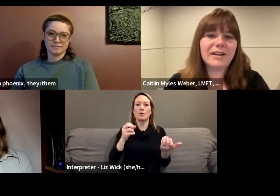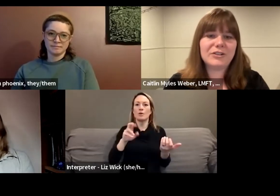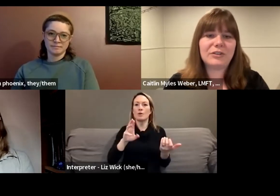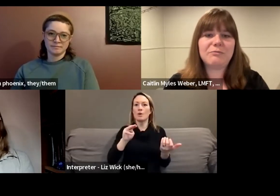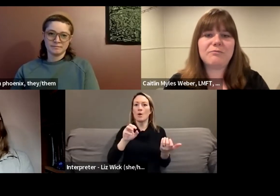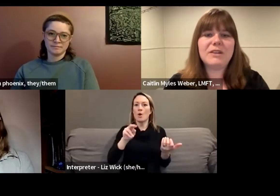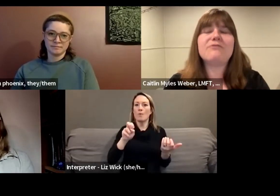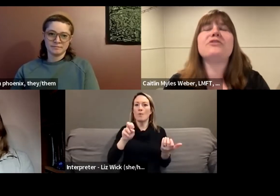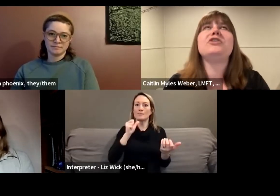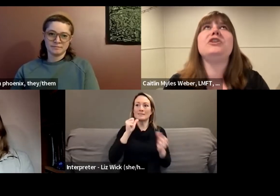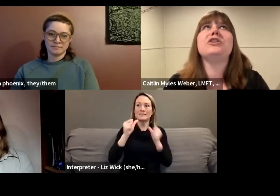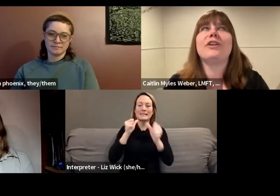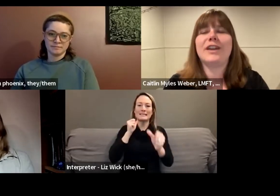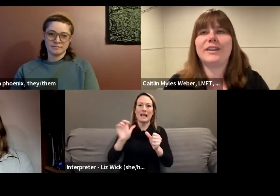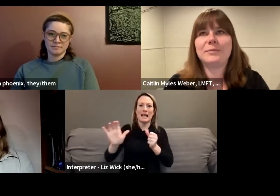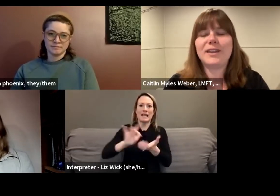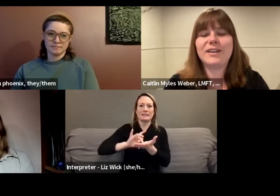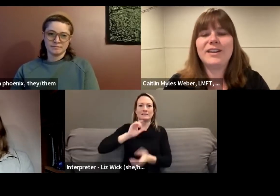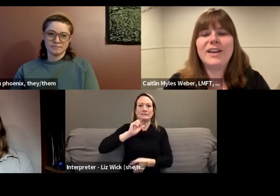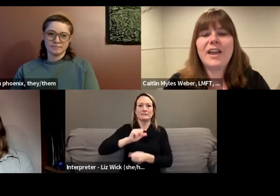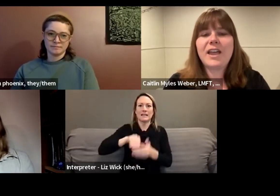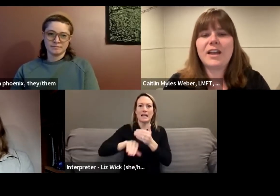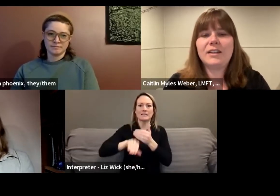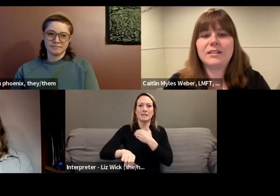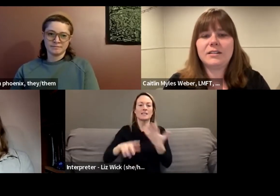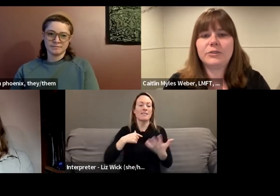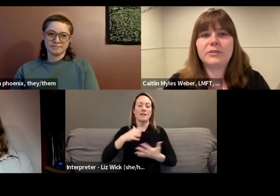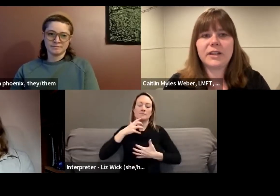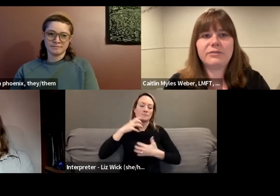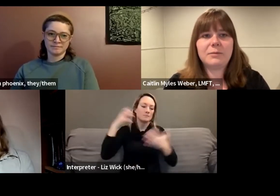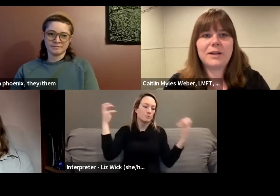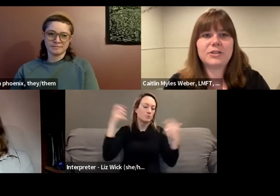And it just infuriates me and sort of like Finn mentioned,